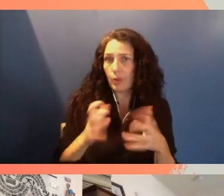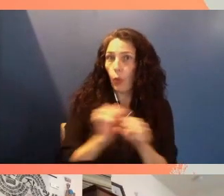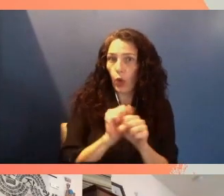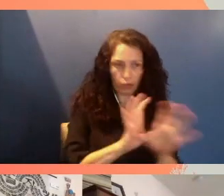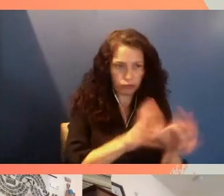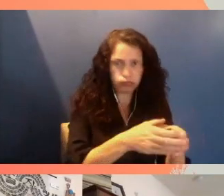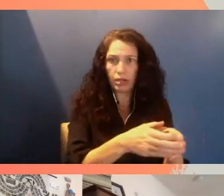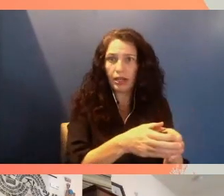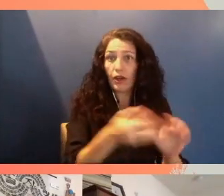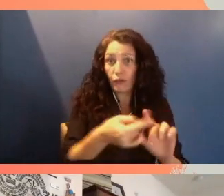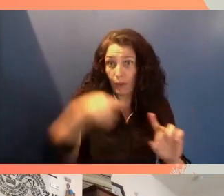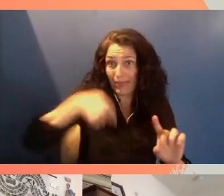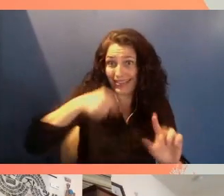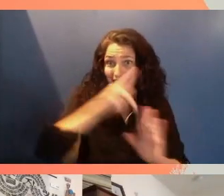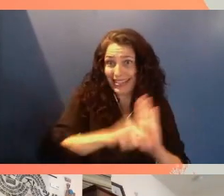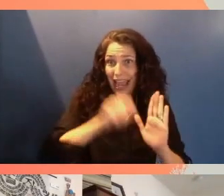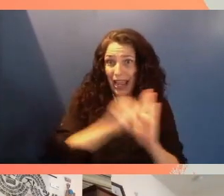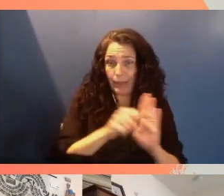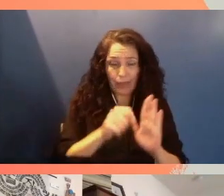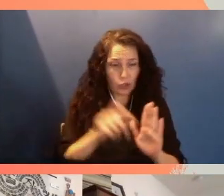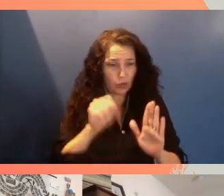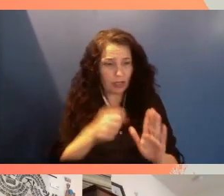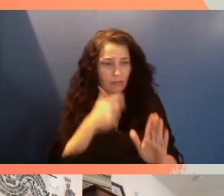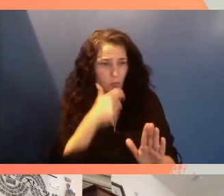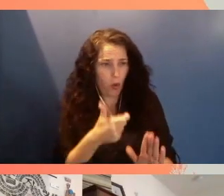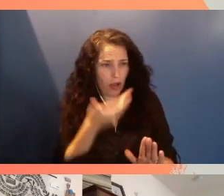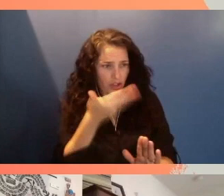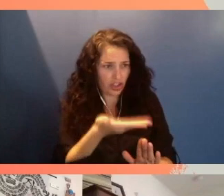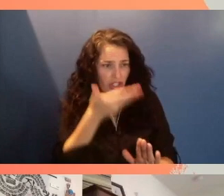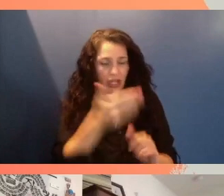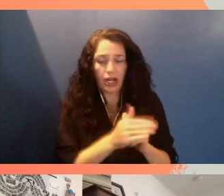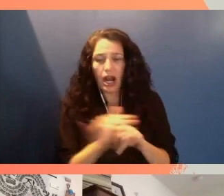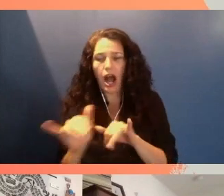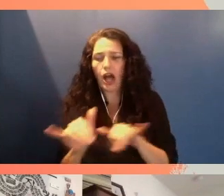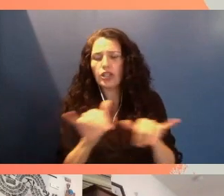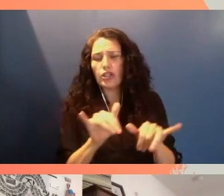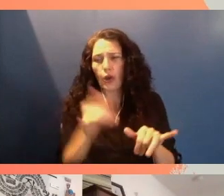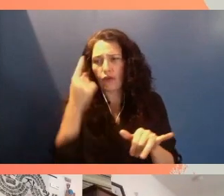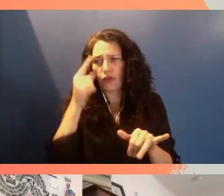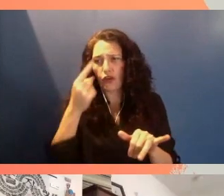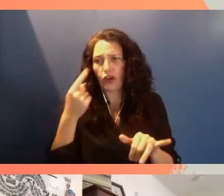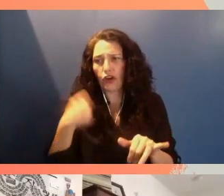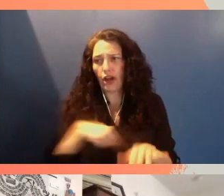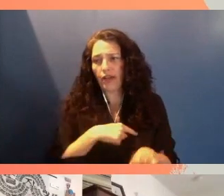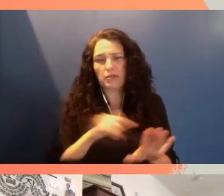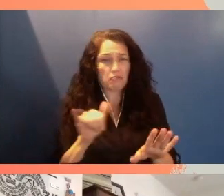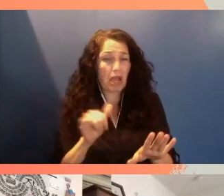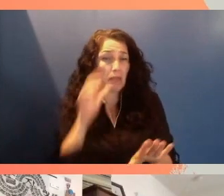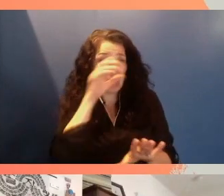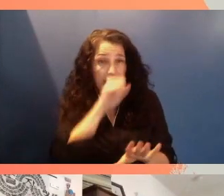So that's one piece of it. And then the other piece of it is for us and I would venture for Ashley and Set as well,